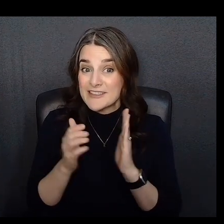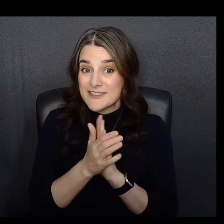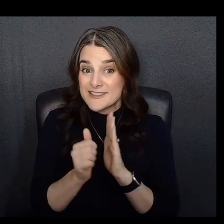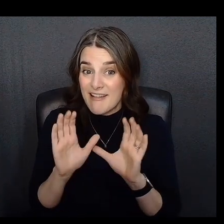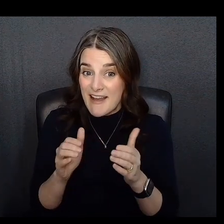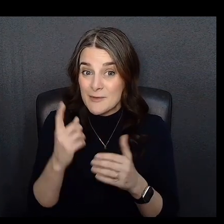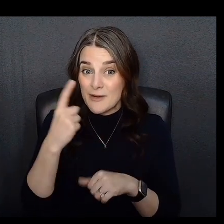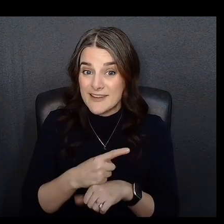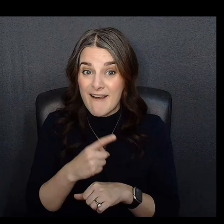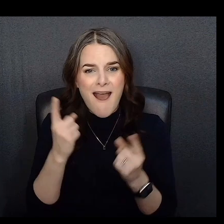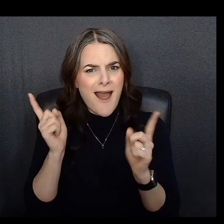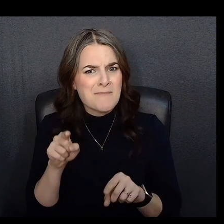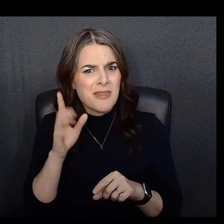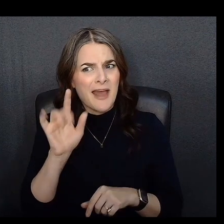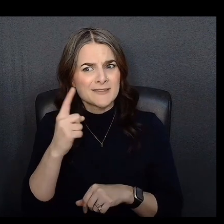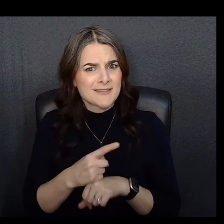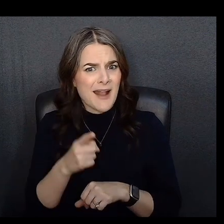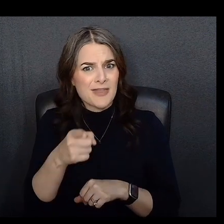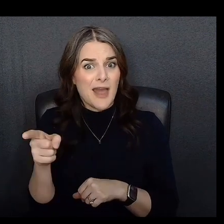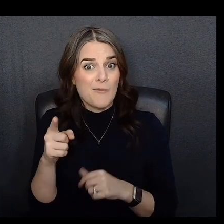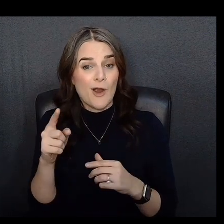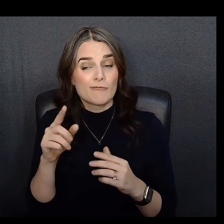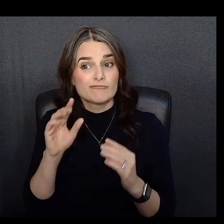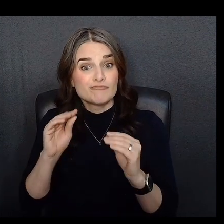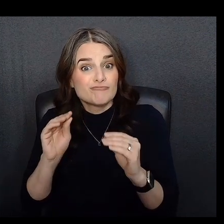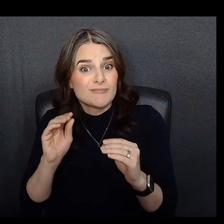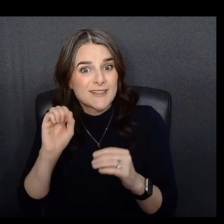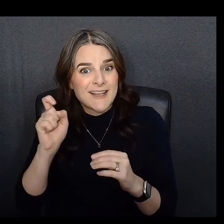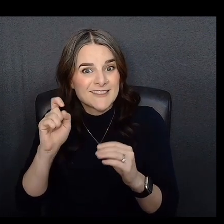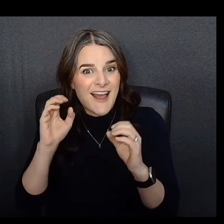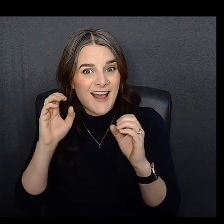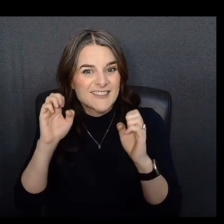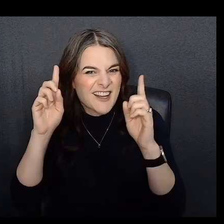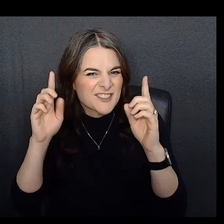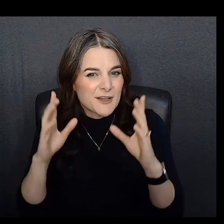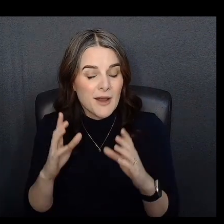to be getting sex education that day. And I will never forget the exact wordage one